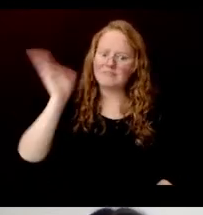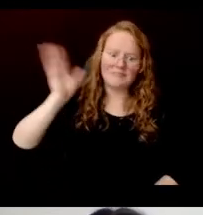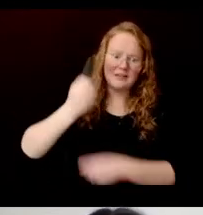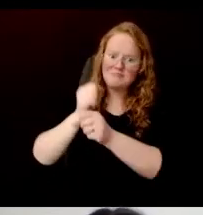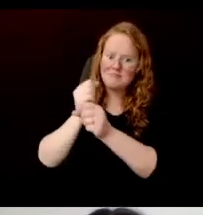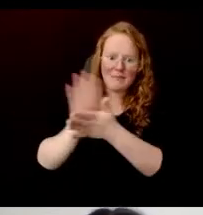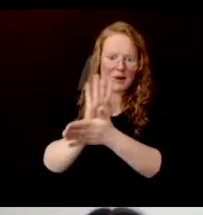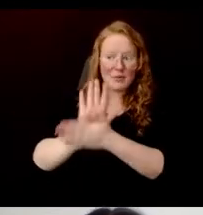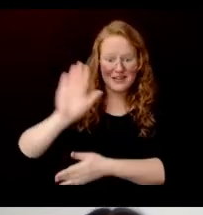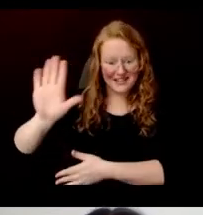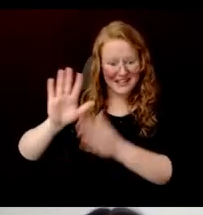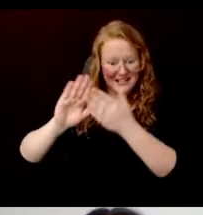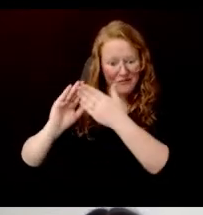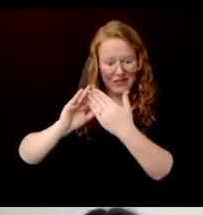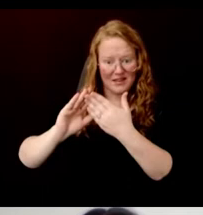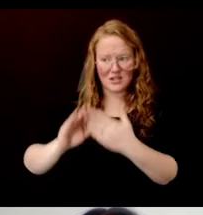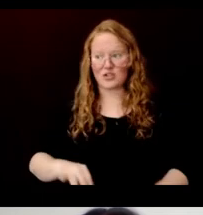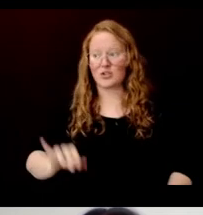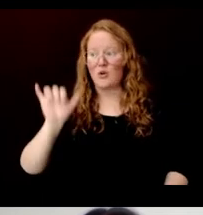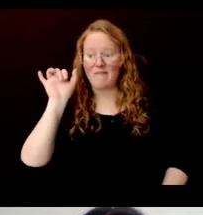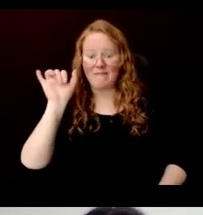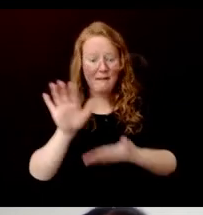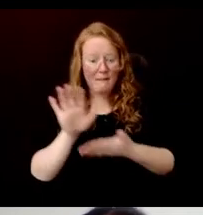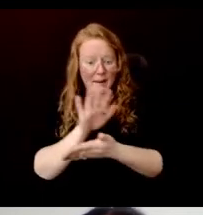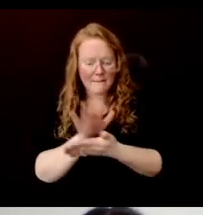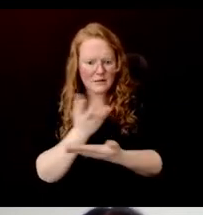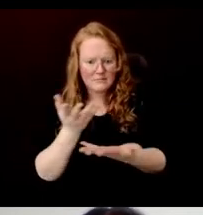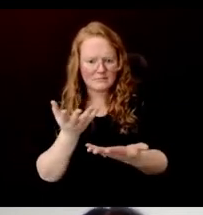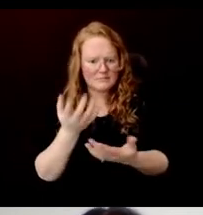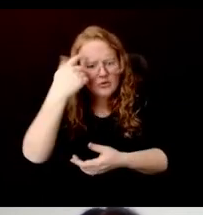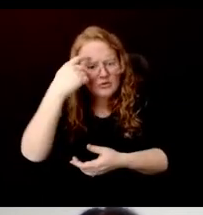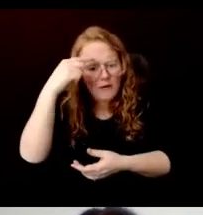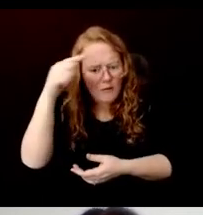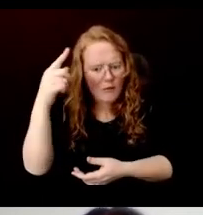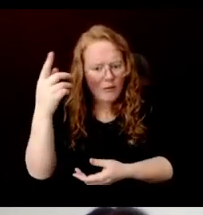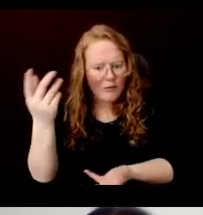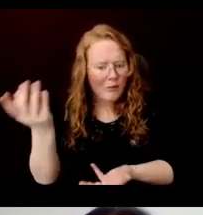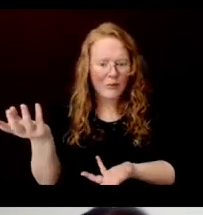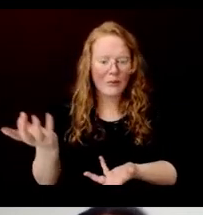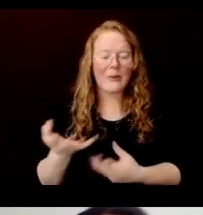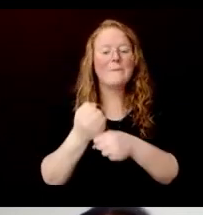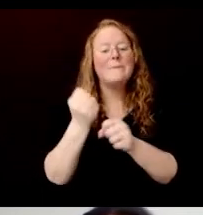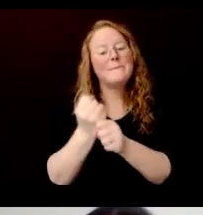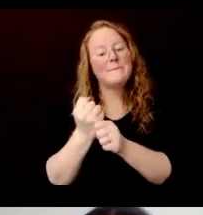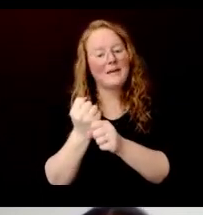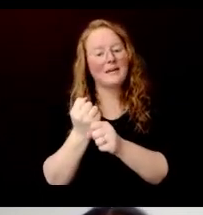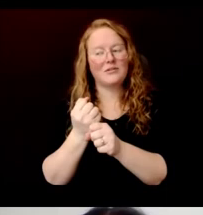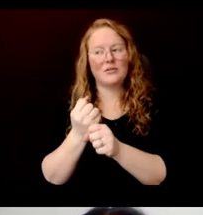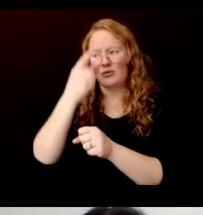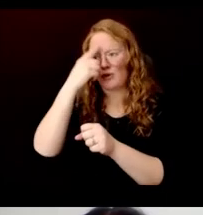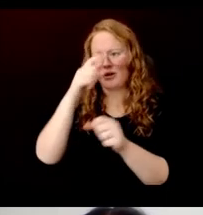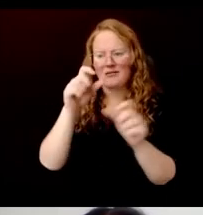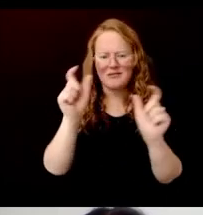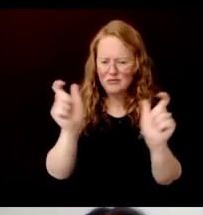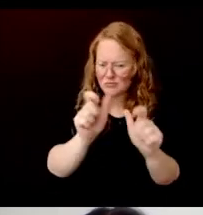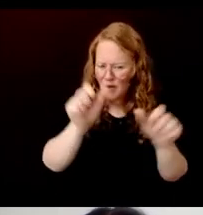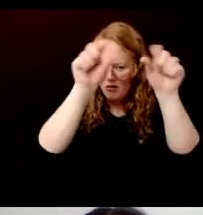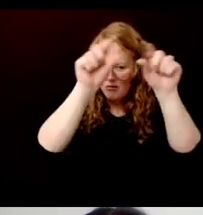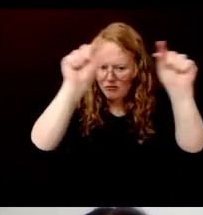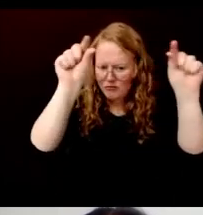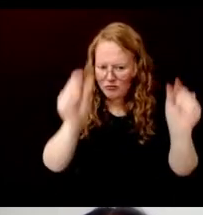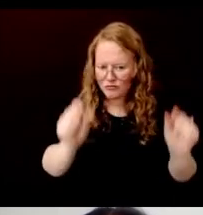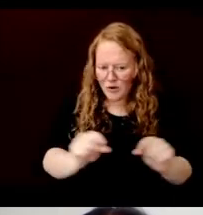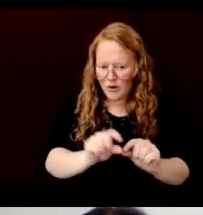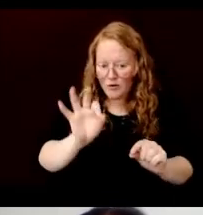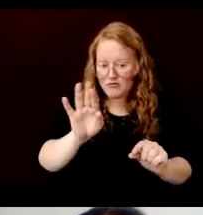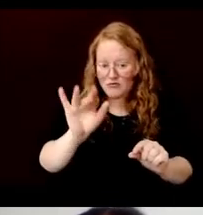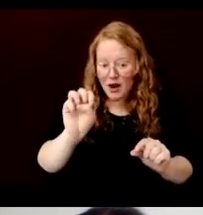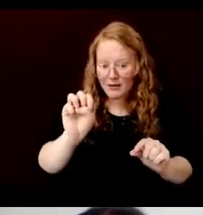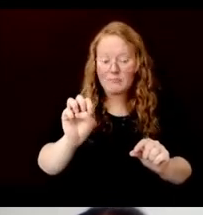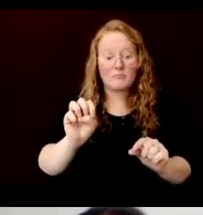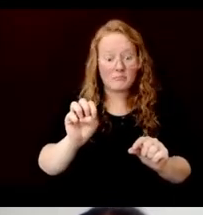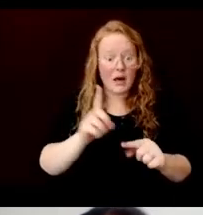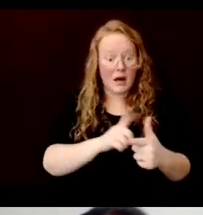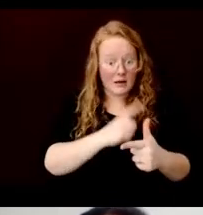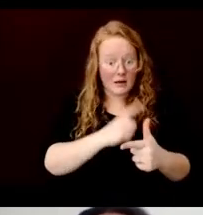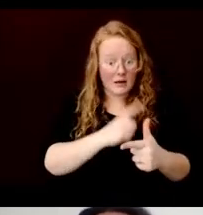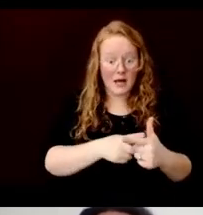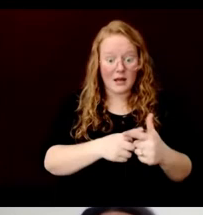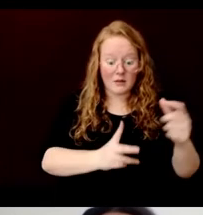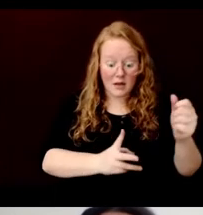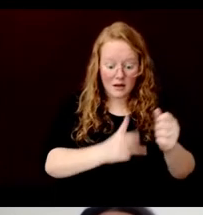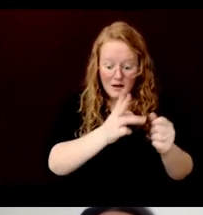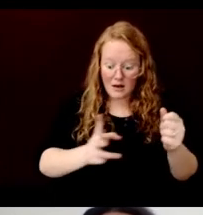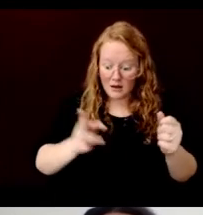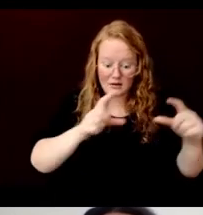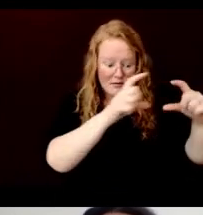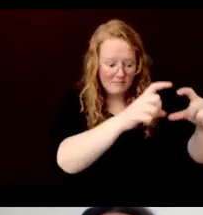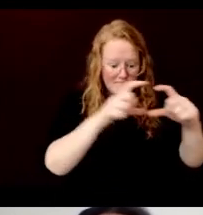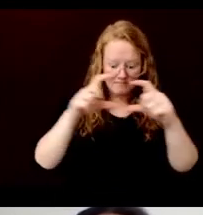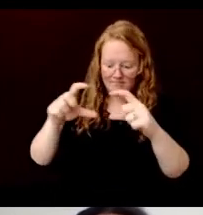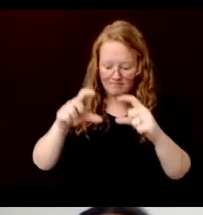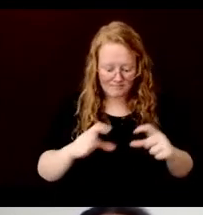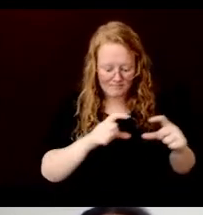What the paper was used for--it was made using the smaller frame and then it was cut into smaller rectangles (which they called money), and they were sized using a wooden stamp.